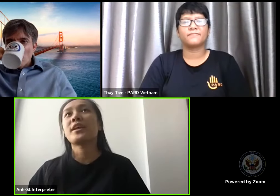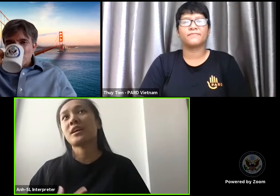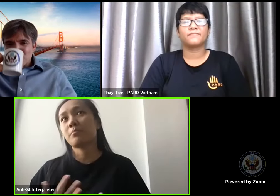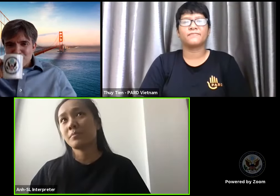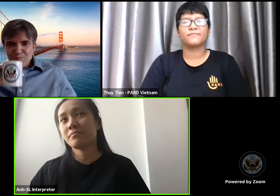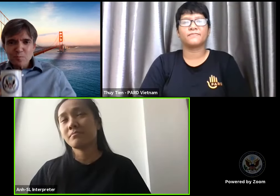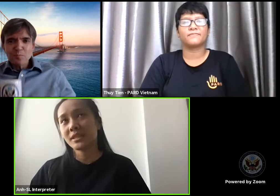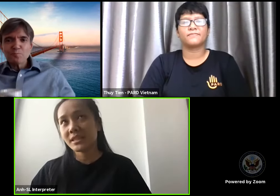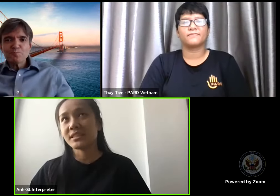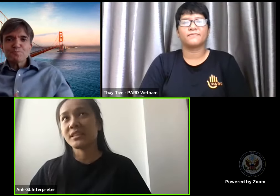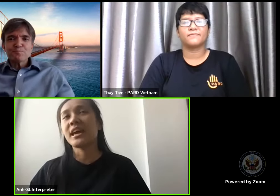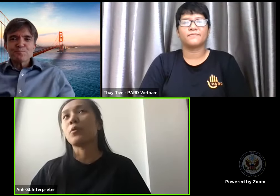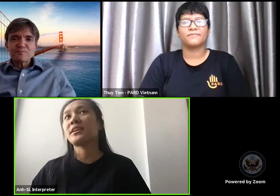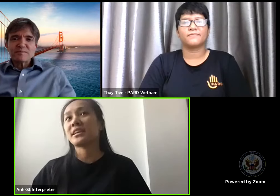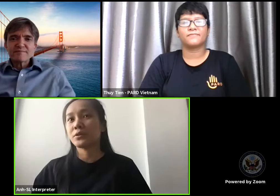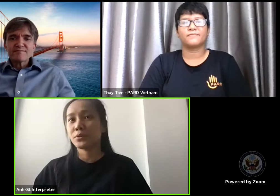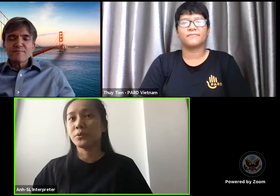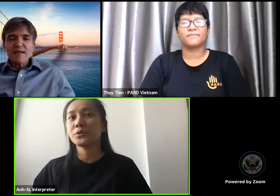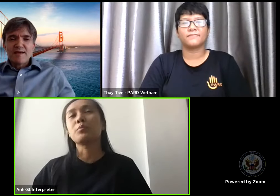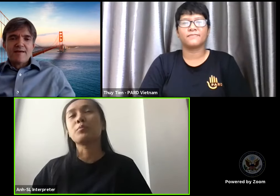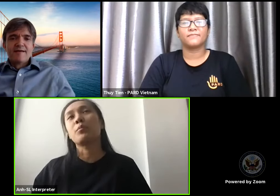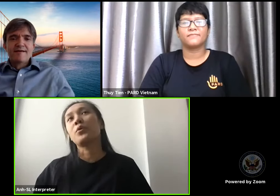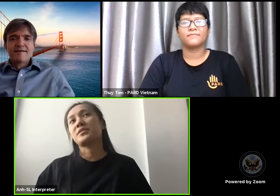their capability and what they can do to promote